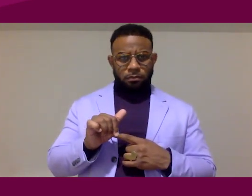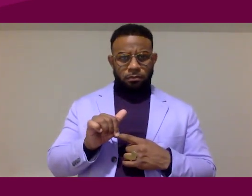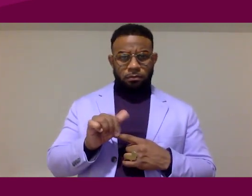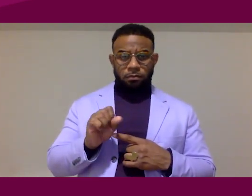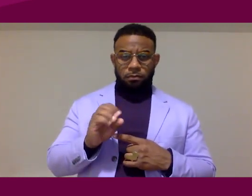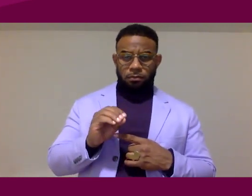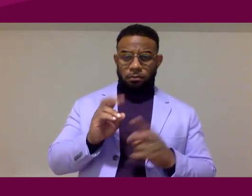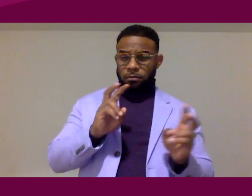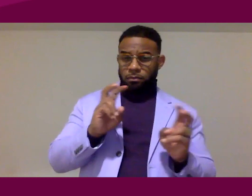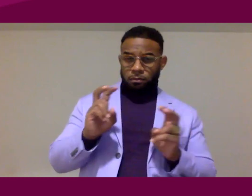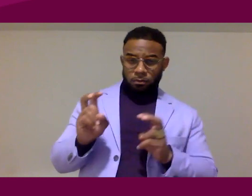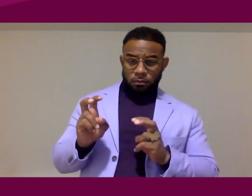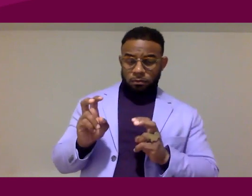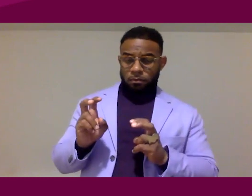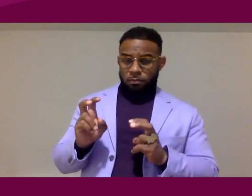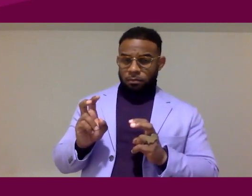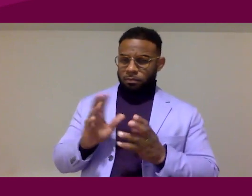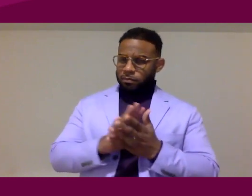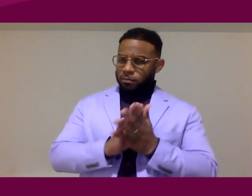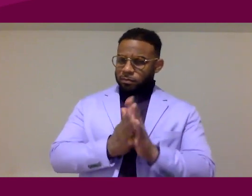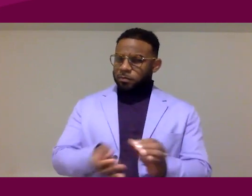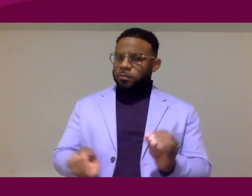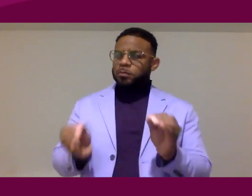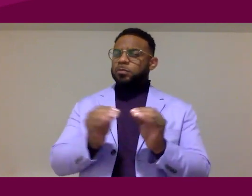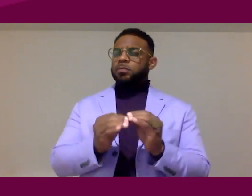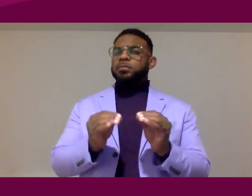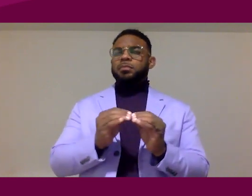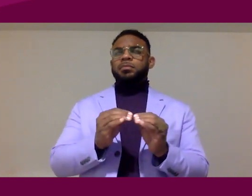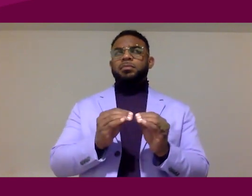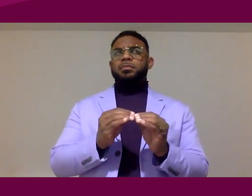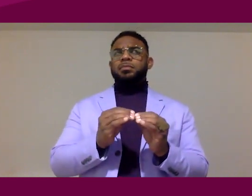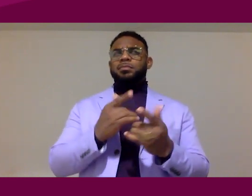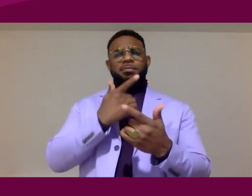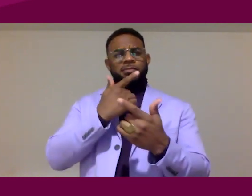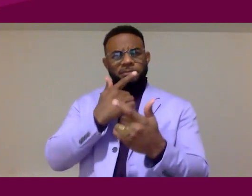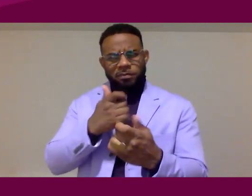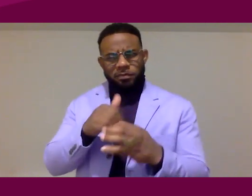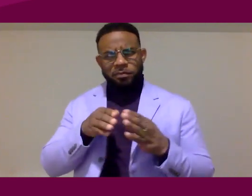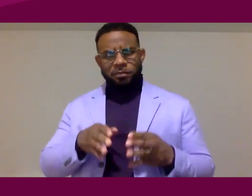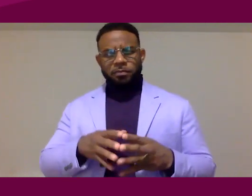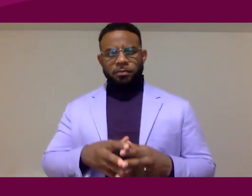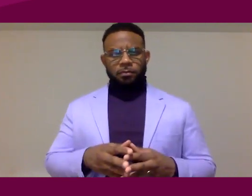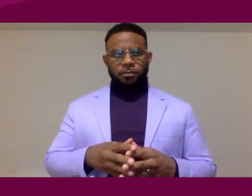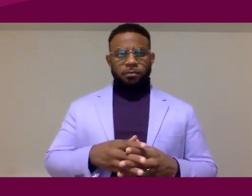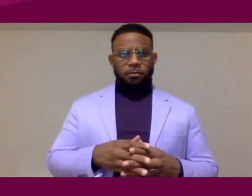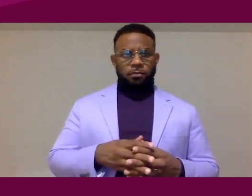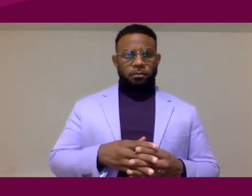So the issues have become more, I think, interesting in a way.